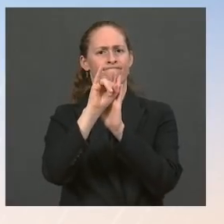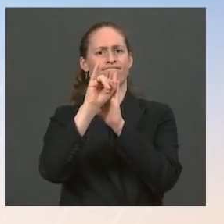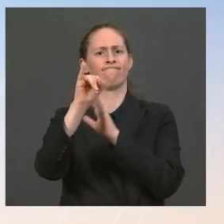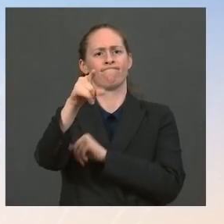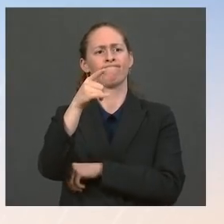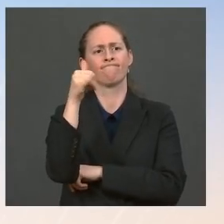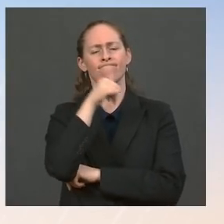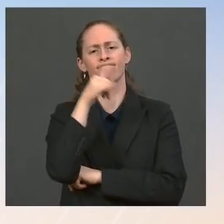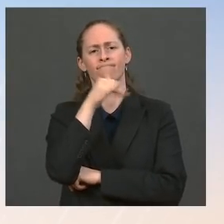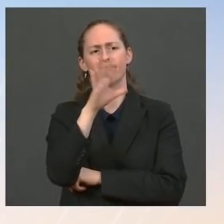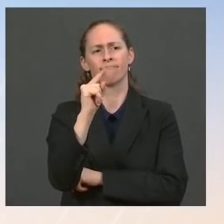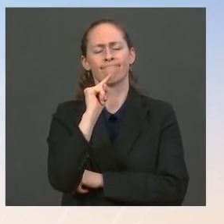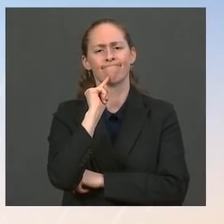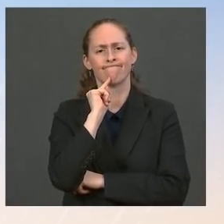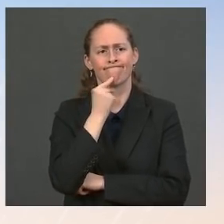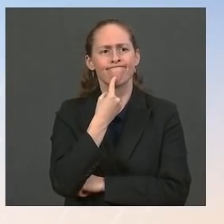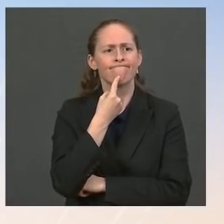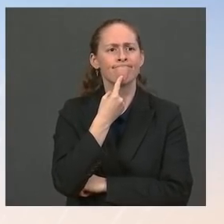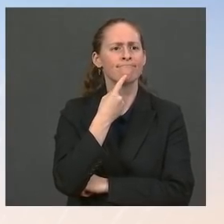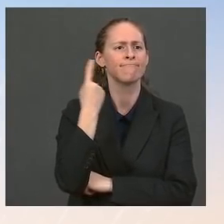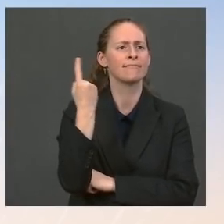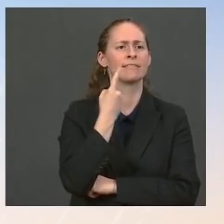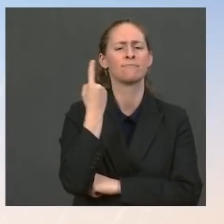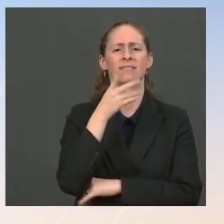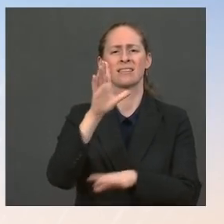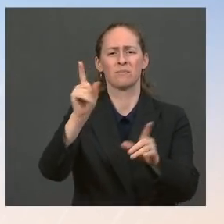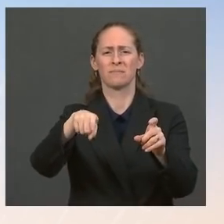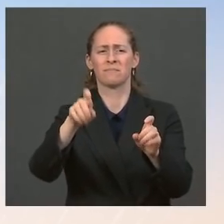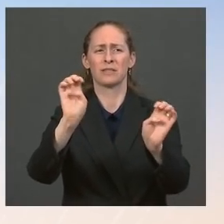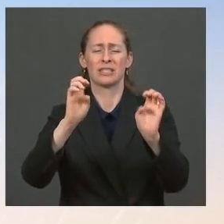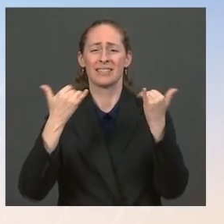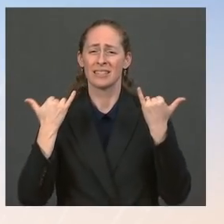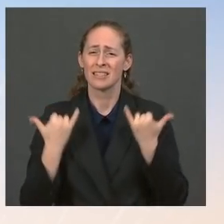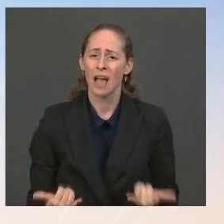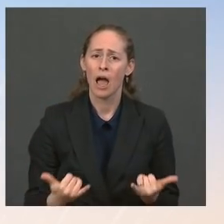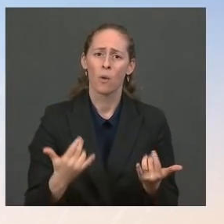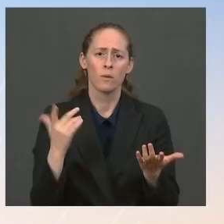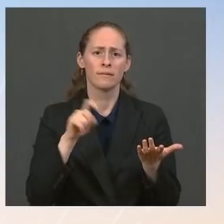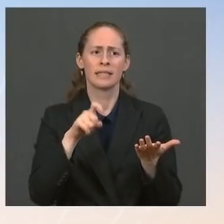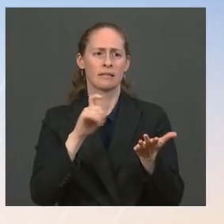such as an urgent medical care. And two, if, in fact,